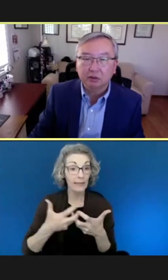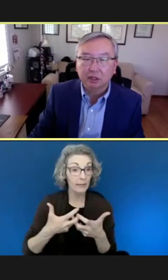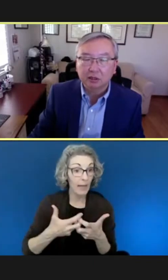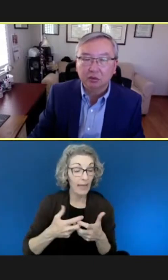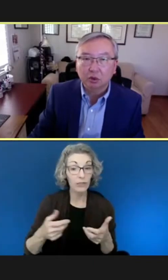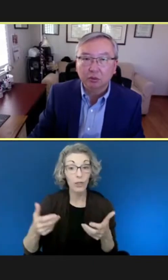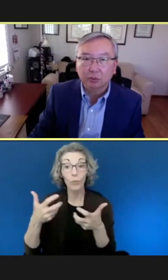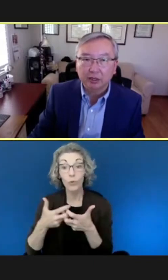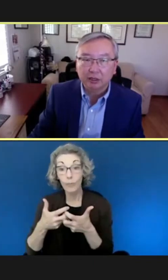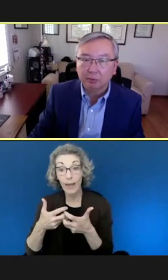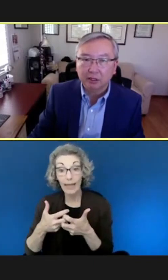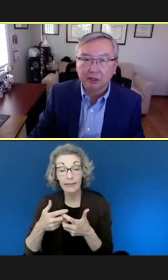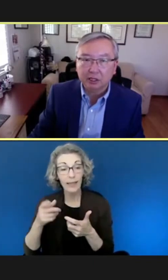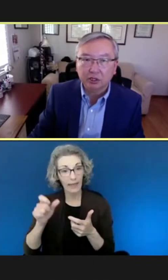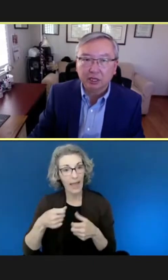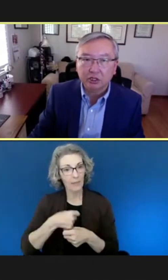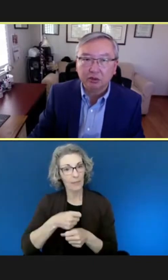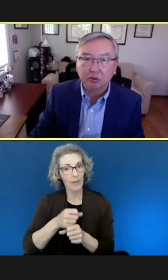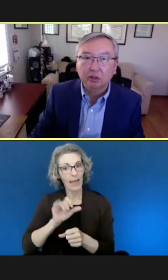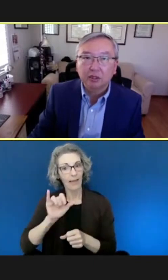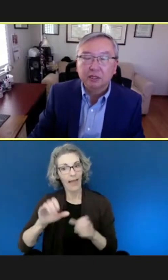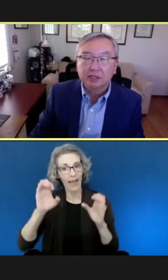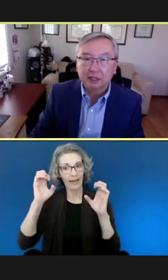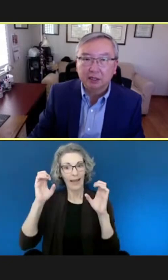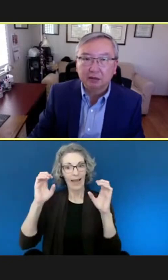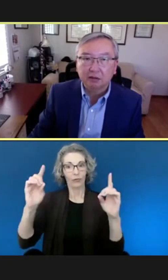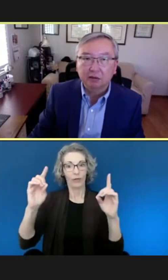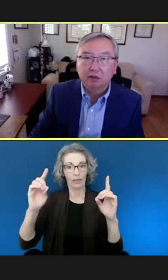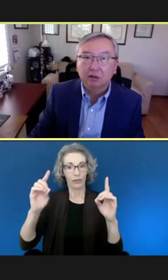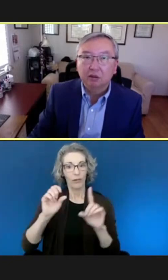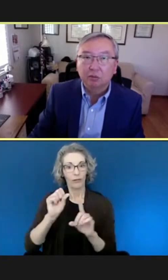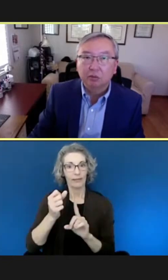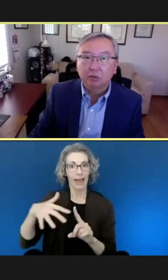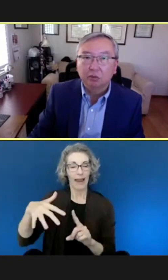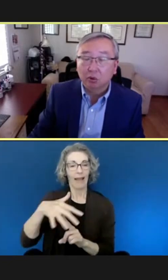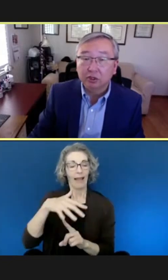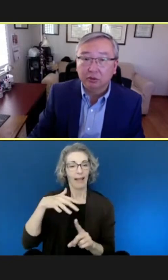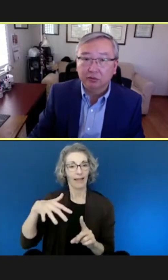who can make the educational setting more neurodiversity friendly,